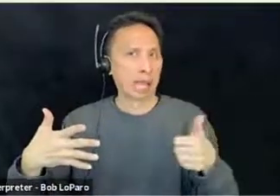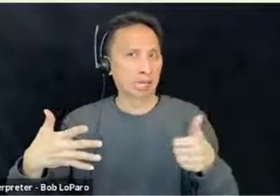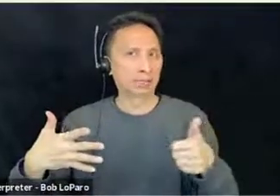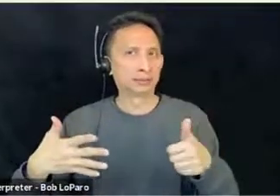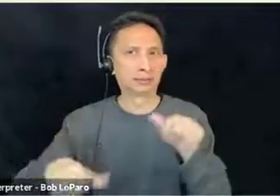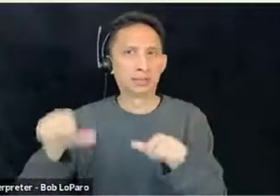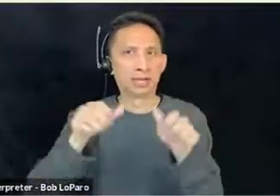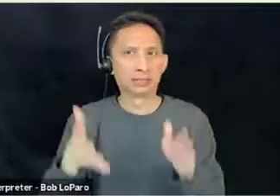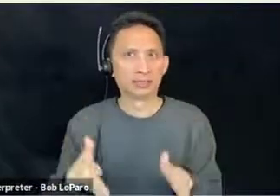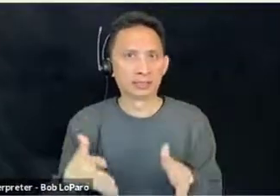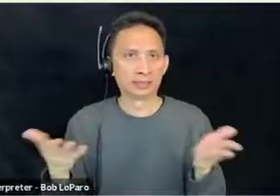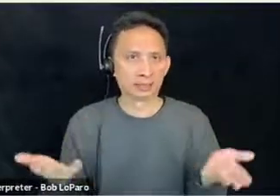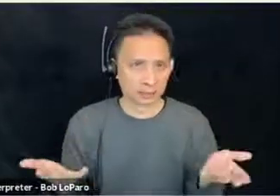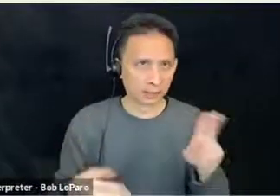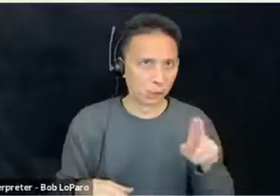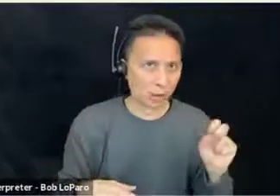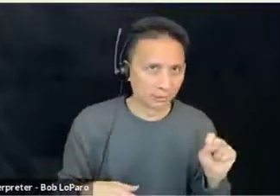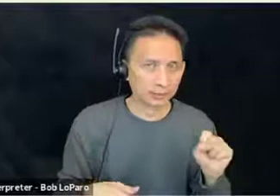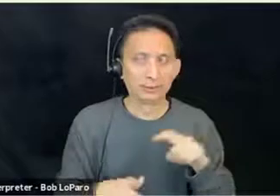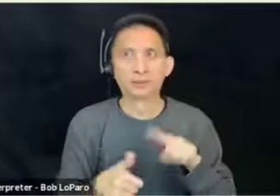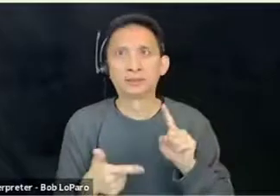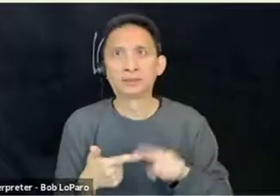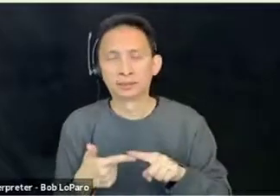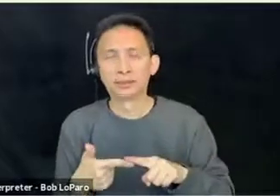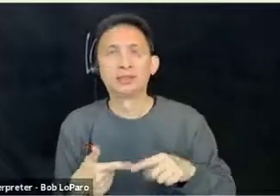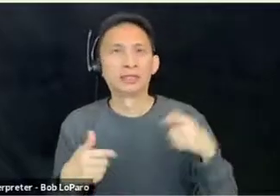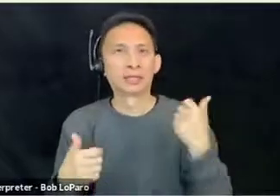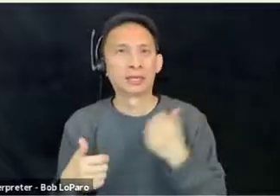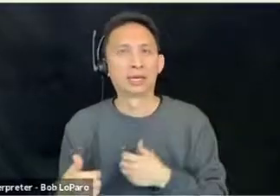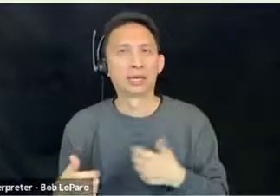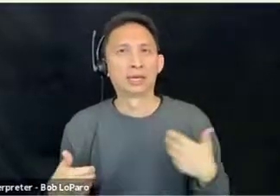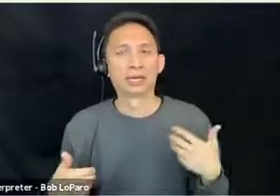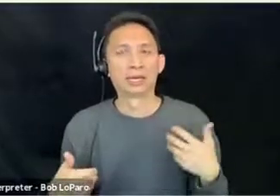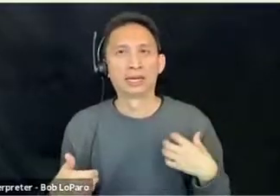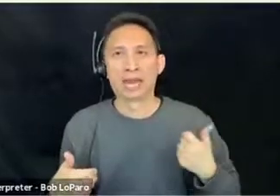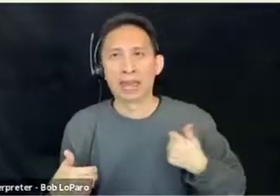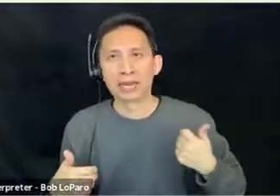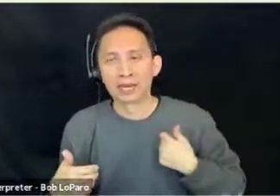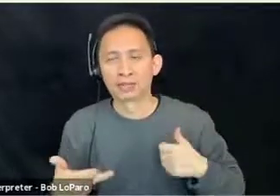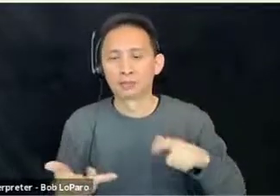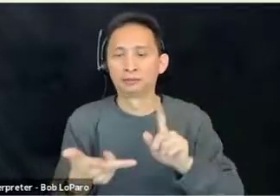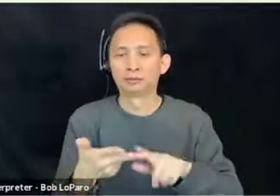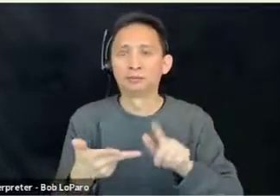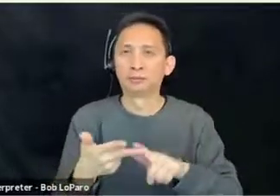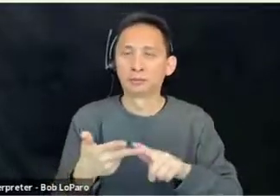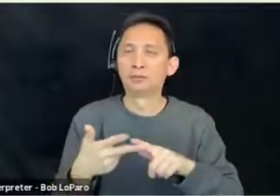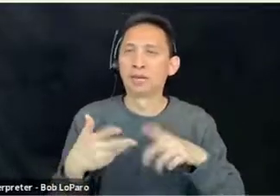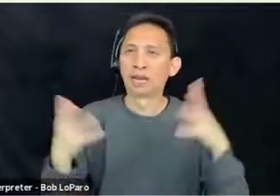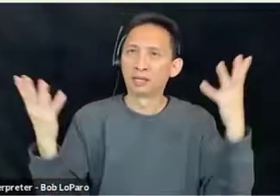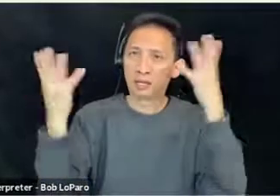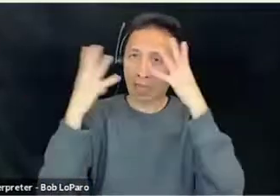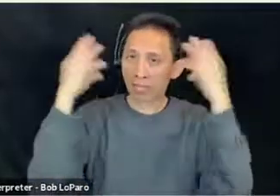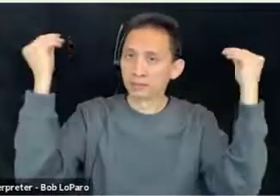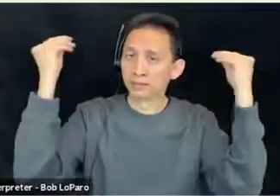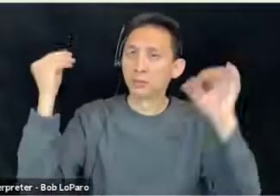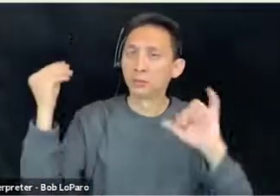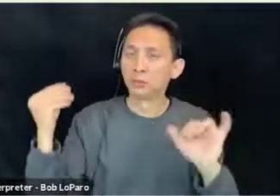Canada, and the Netherlands that give up their time to help our patients.